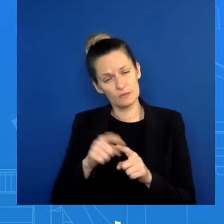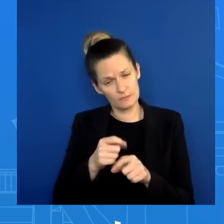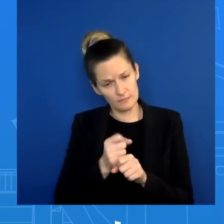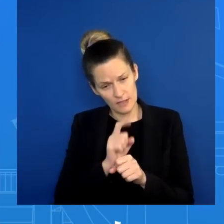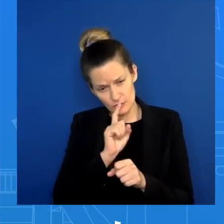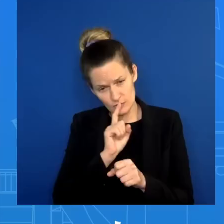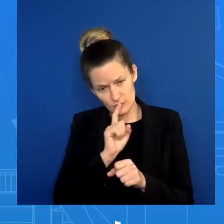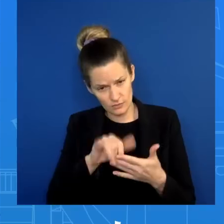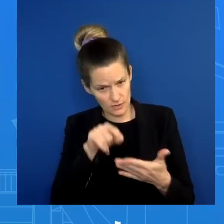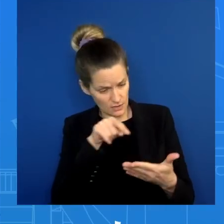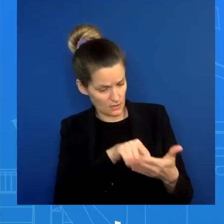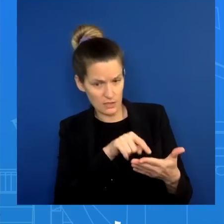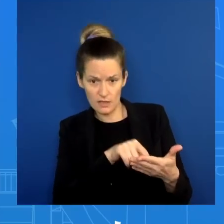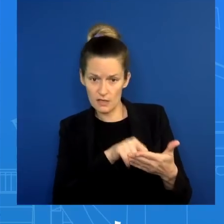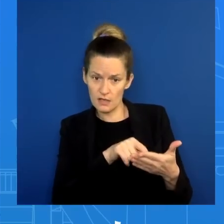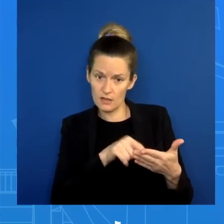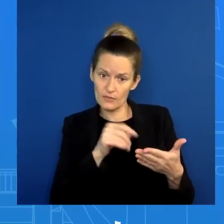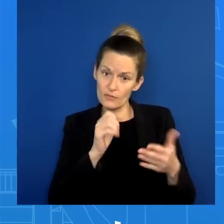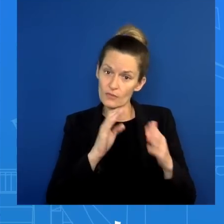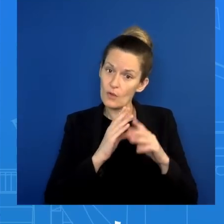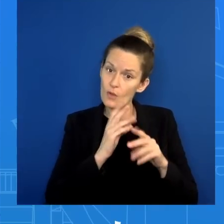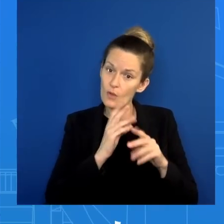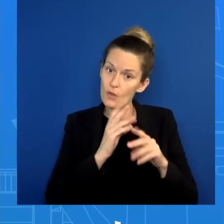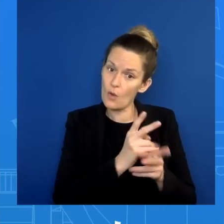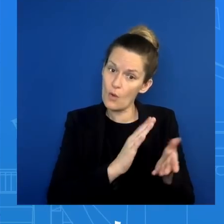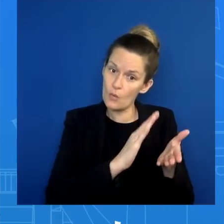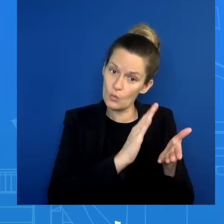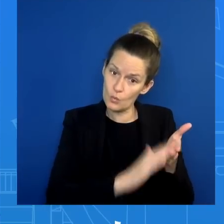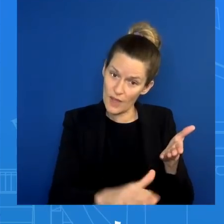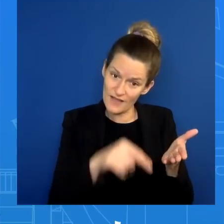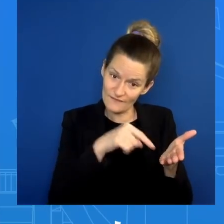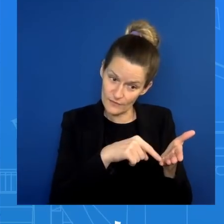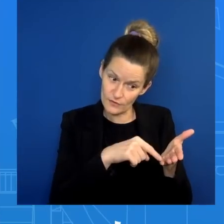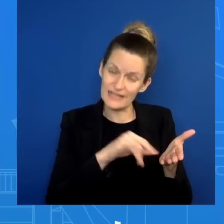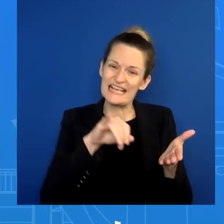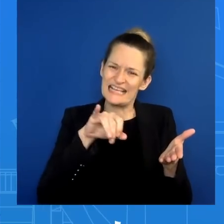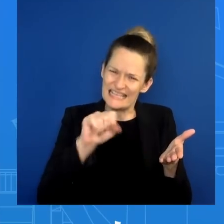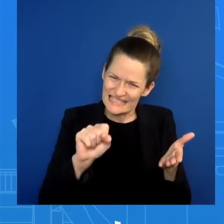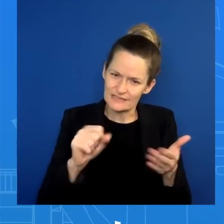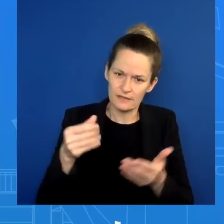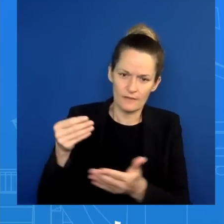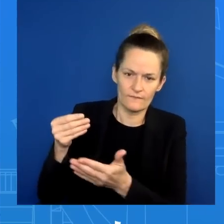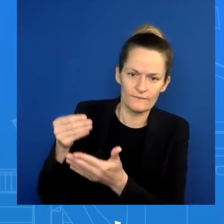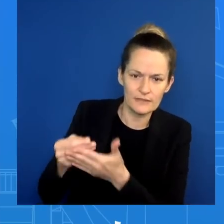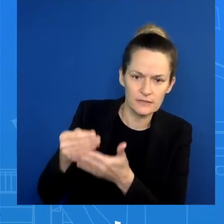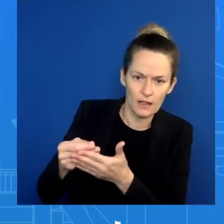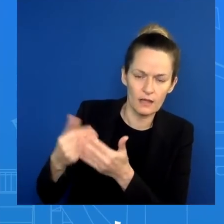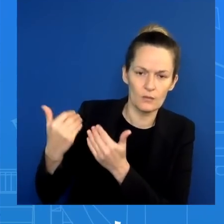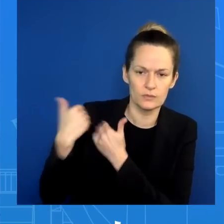If you look at how we were able to do the deficit reduction in the past two years, 350 well, almost two years,